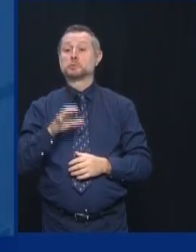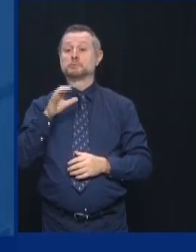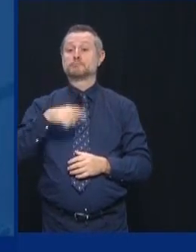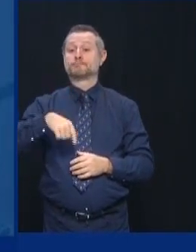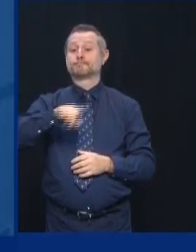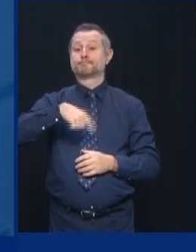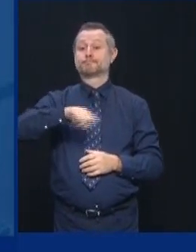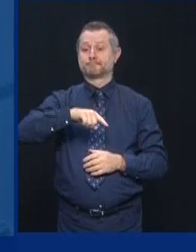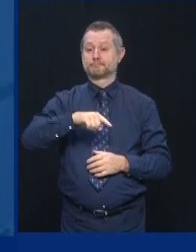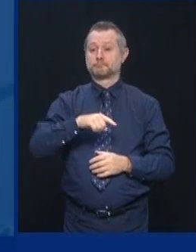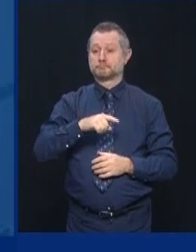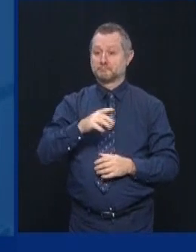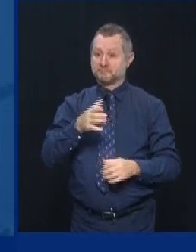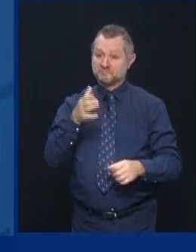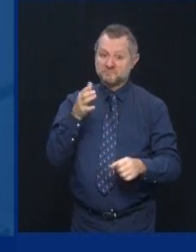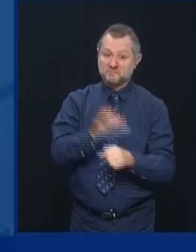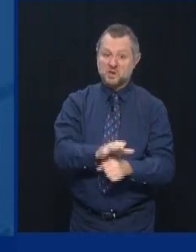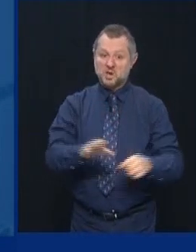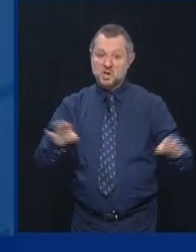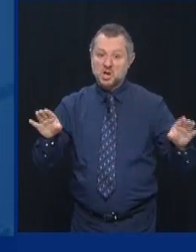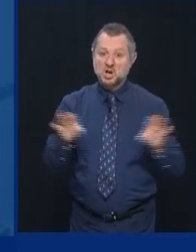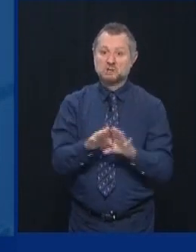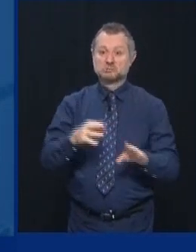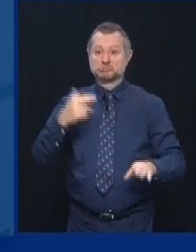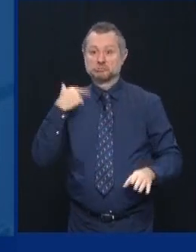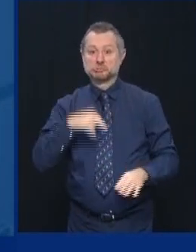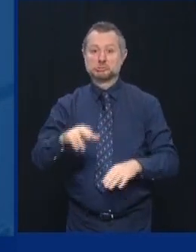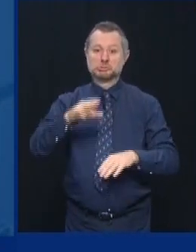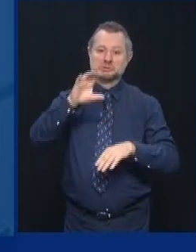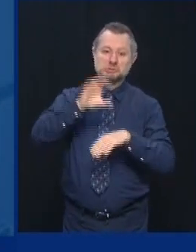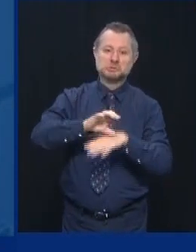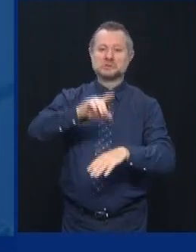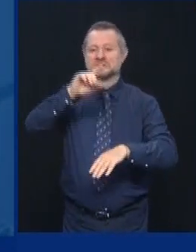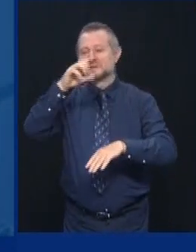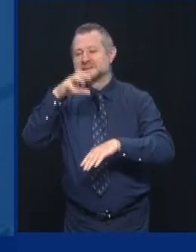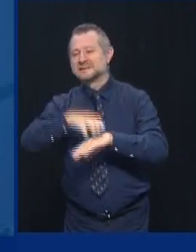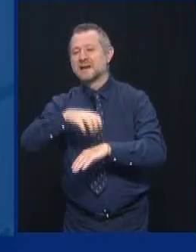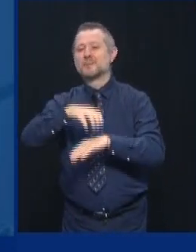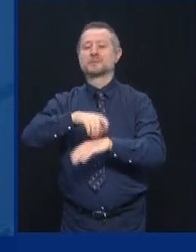AND THAT'S THAT. RELIGIOUS GATHERINGS.